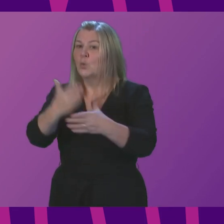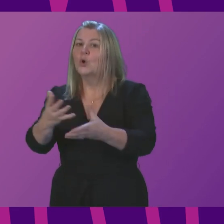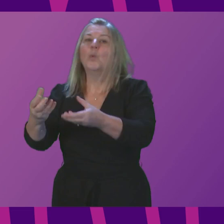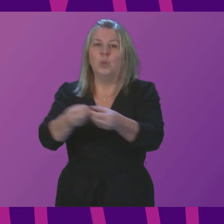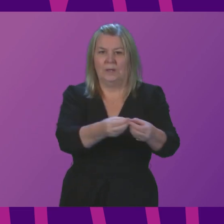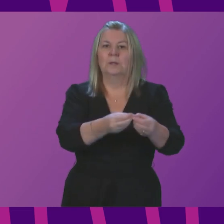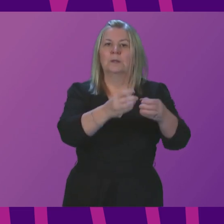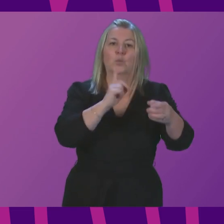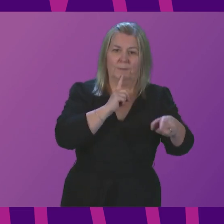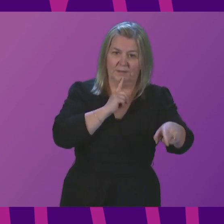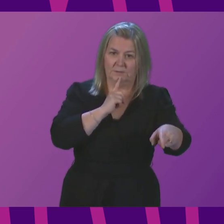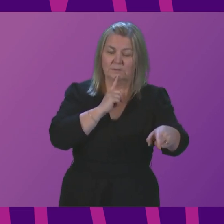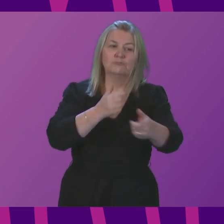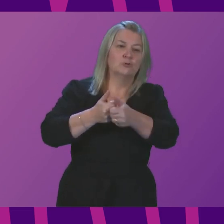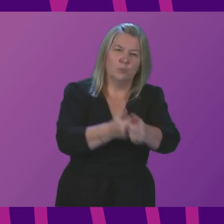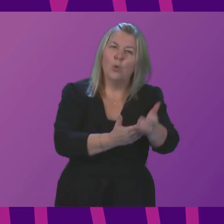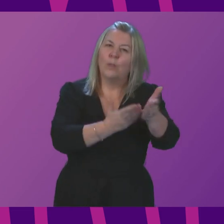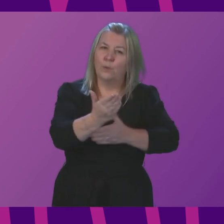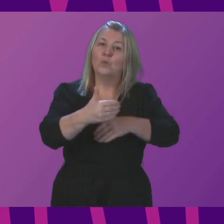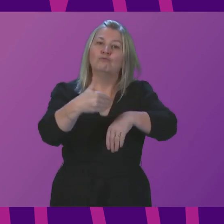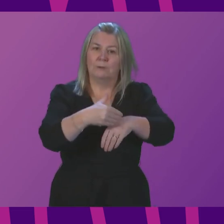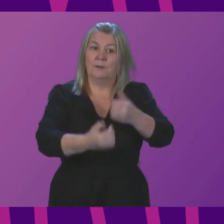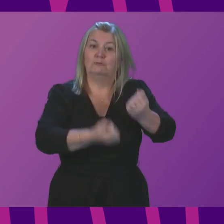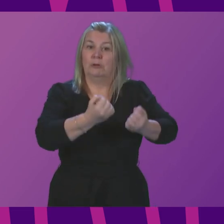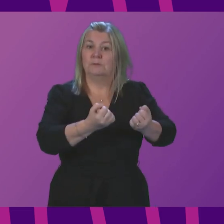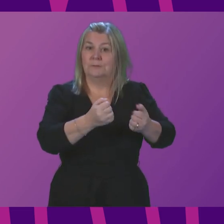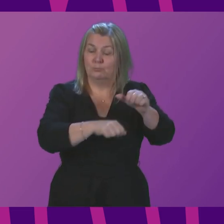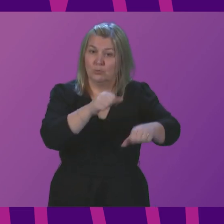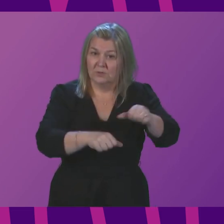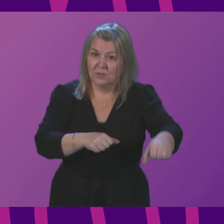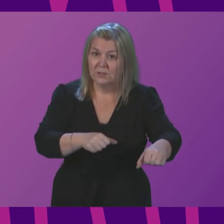through the criminal justice process. In the first 100 days after the re-election of this